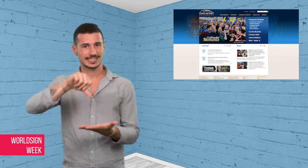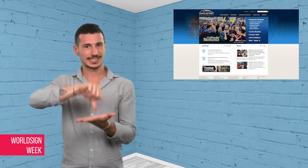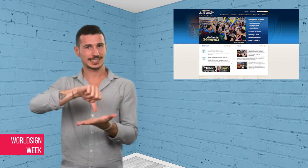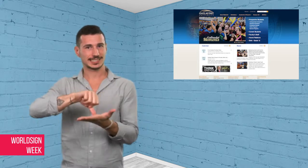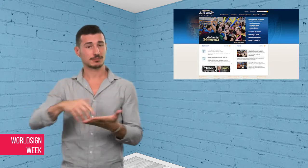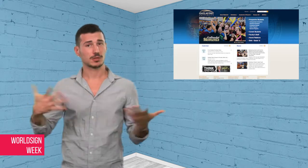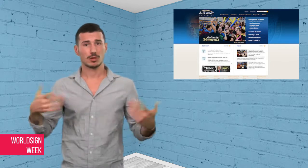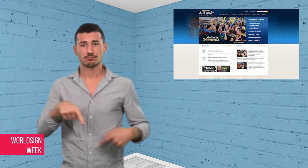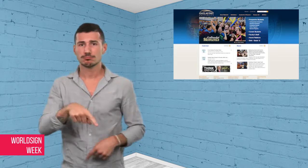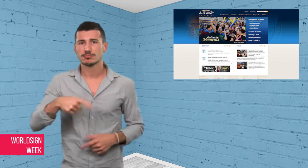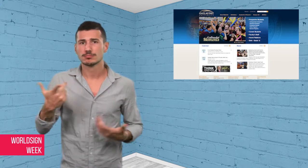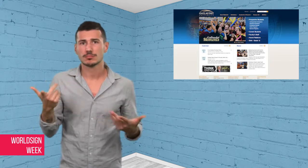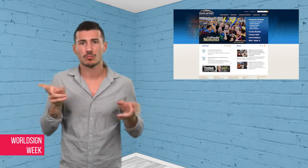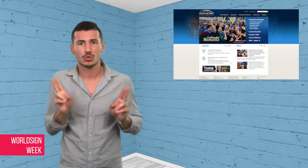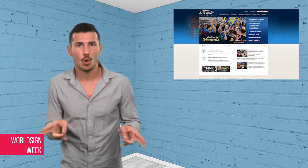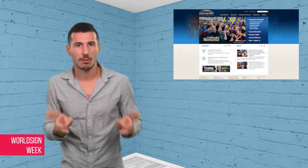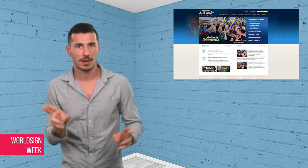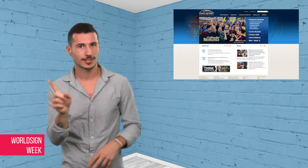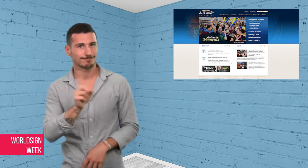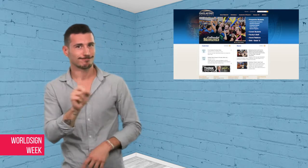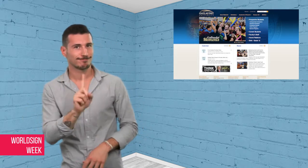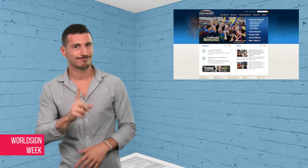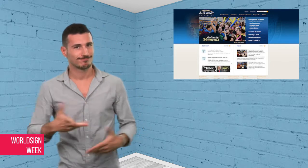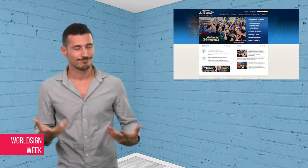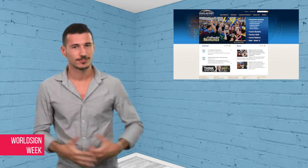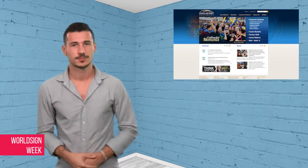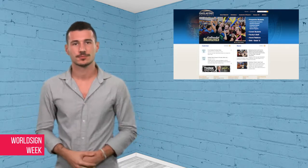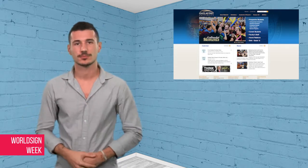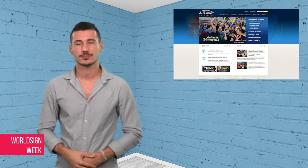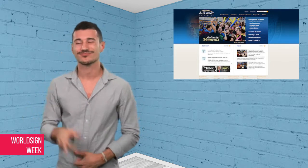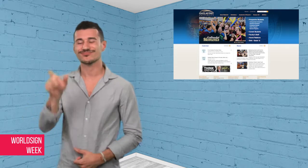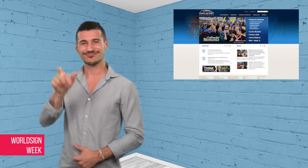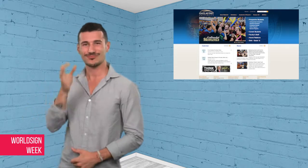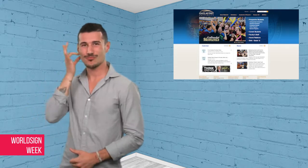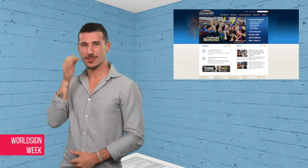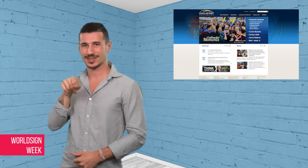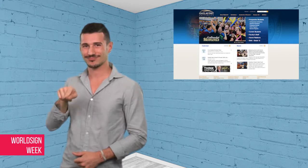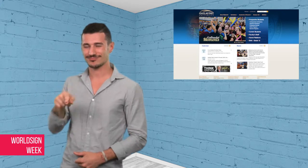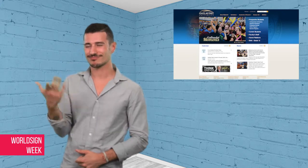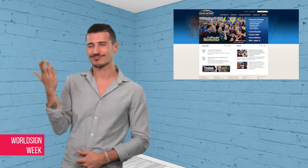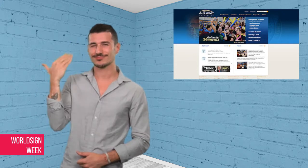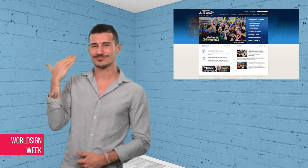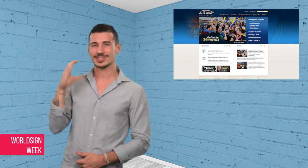Her past accomplishments included opening a charter school